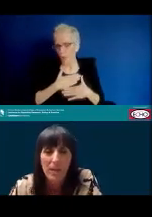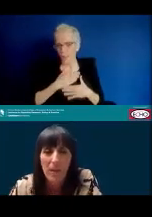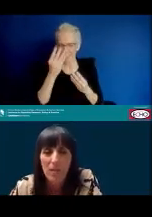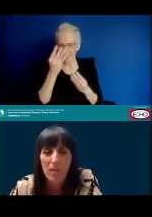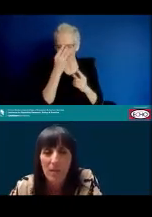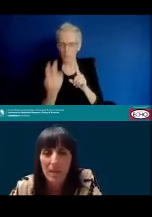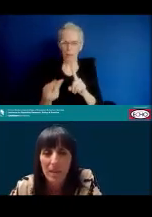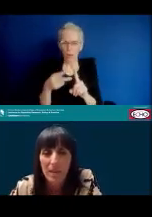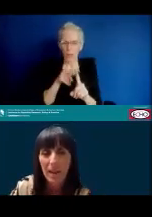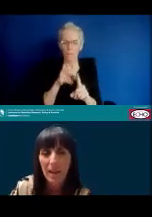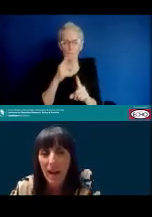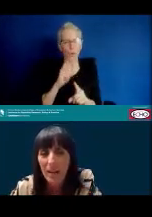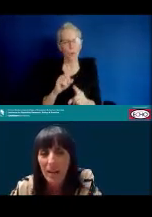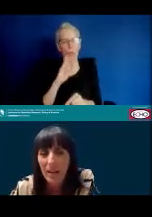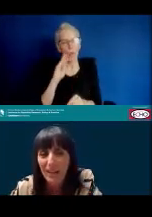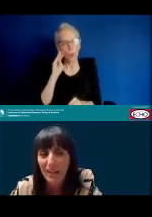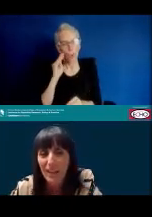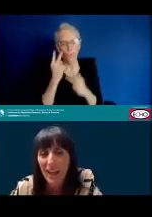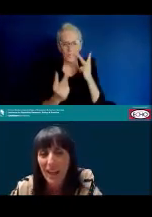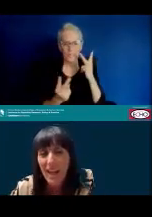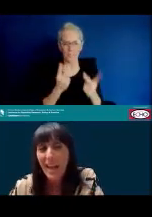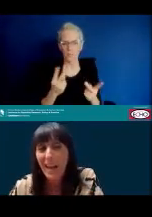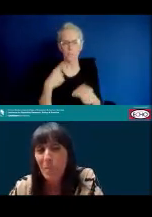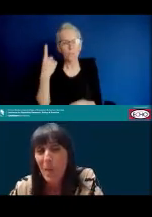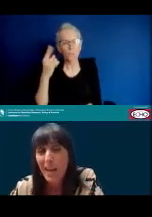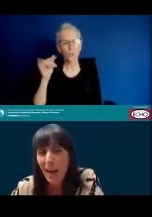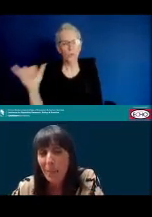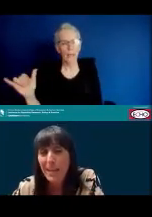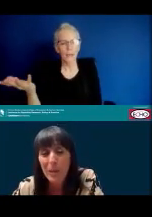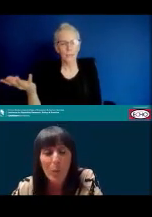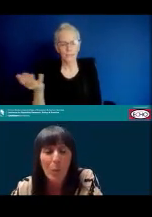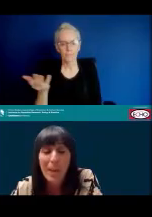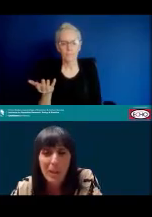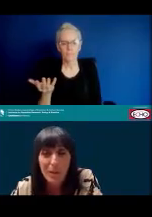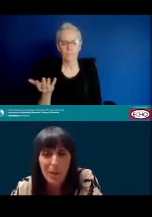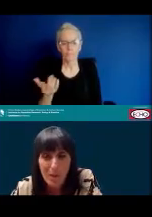home visits. How does that look and what happens when you don't